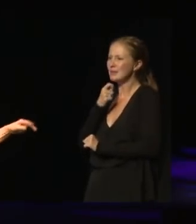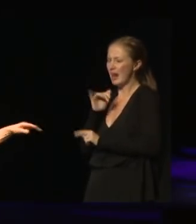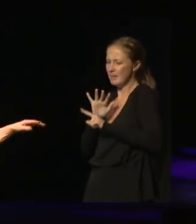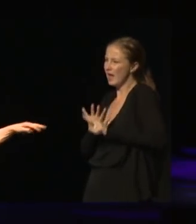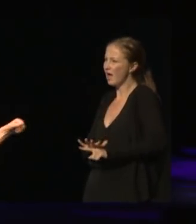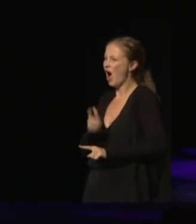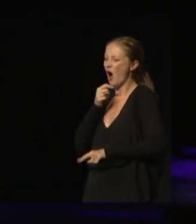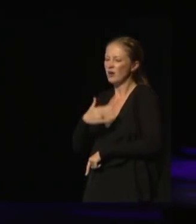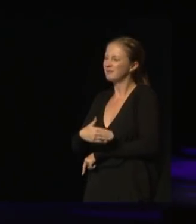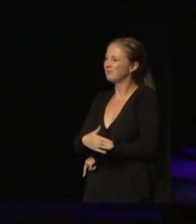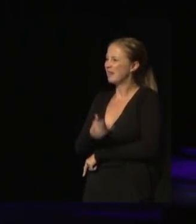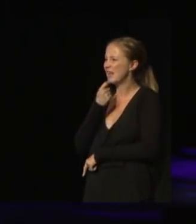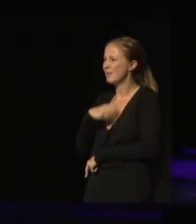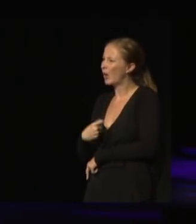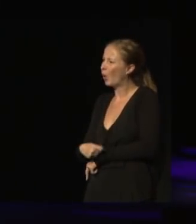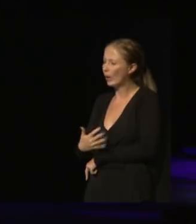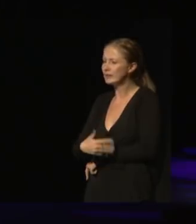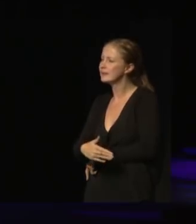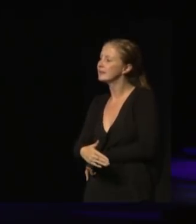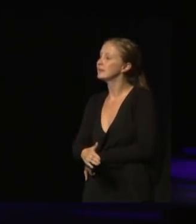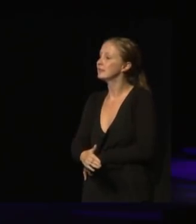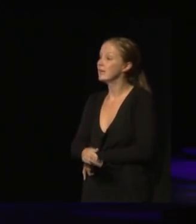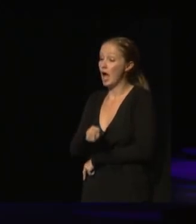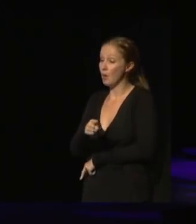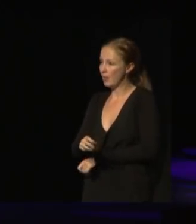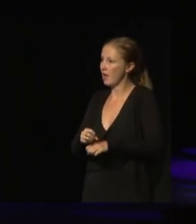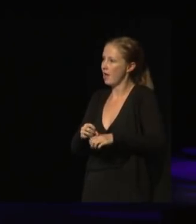They're and they're a bit of a nuisance, but they went on to become a much bigger nuisance.